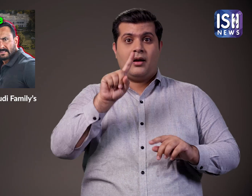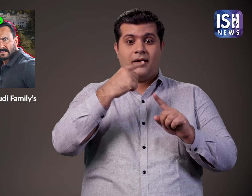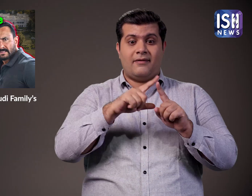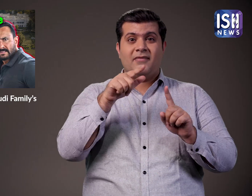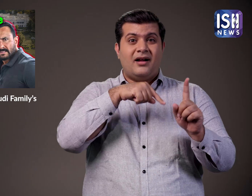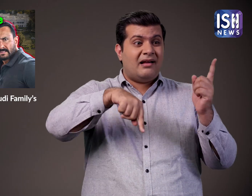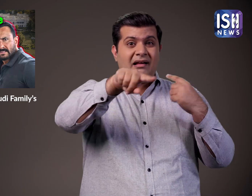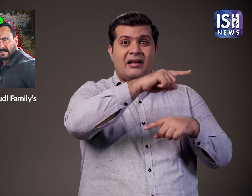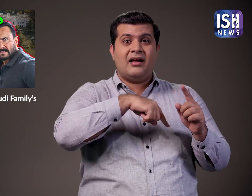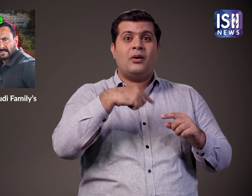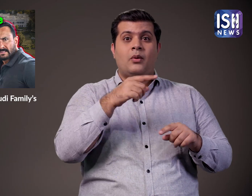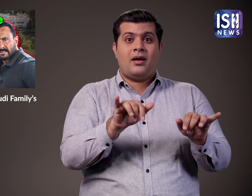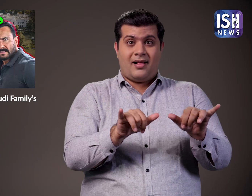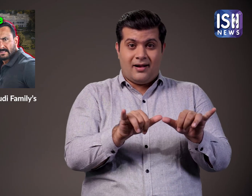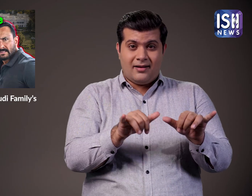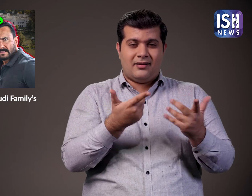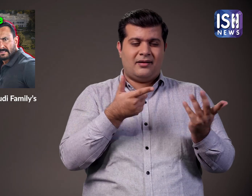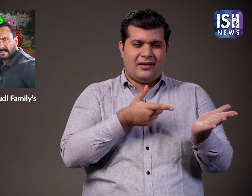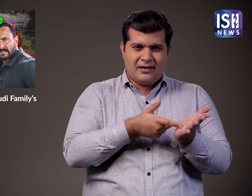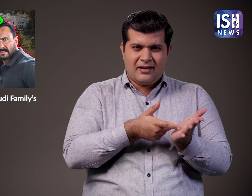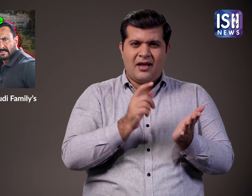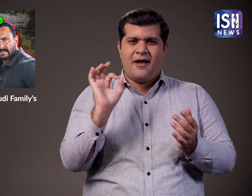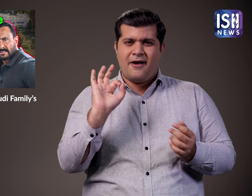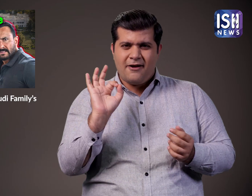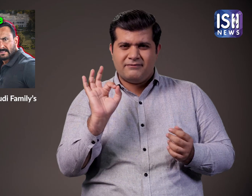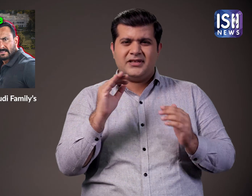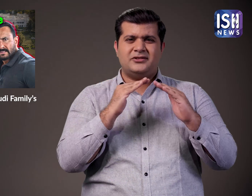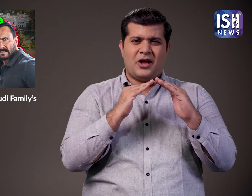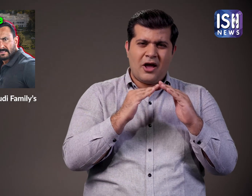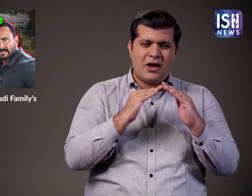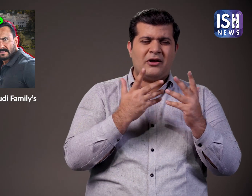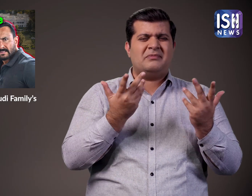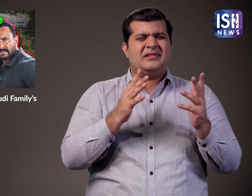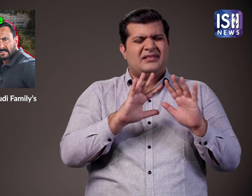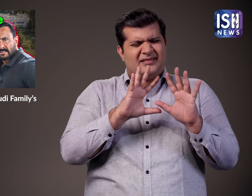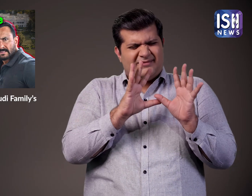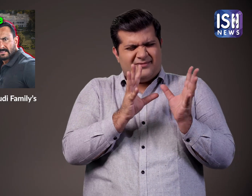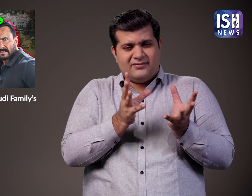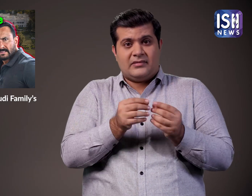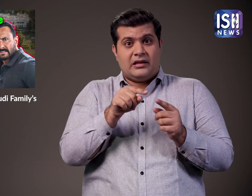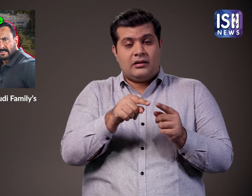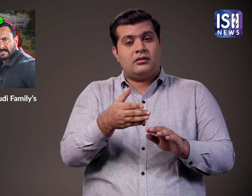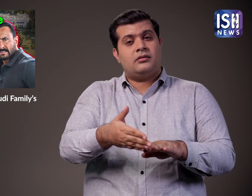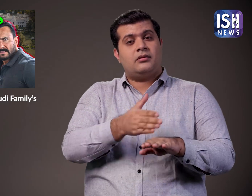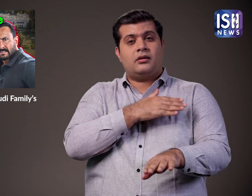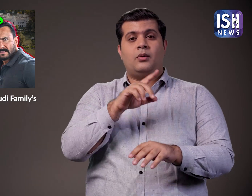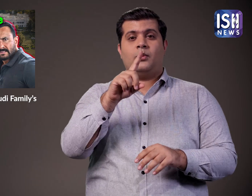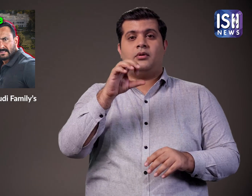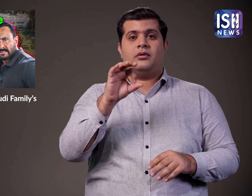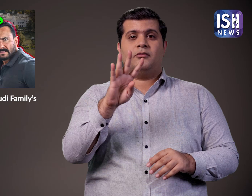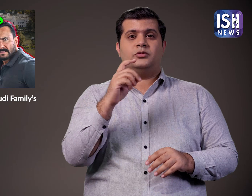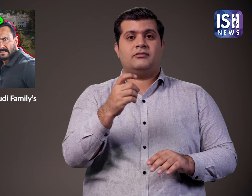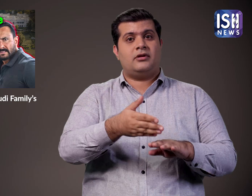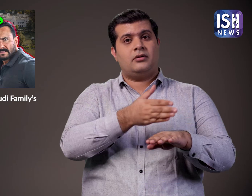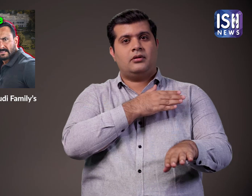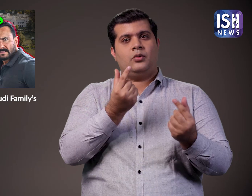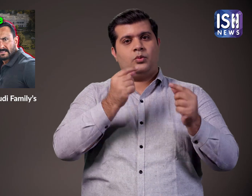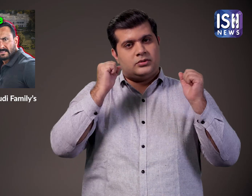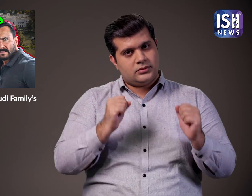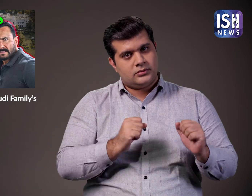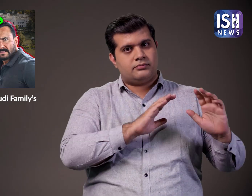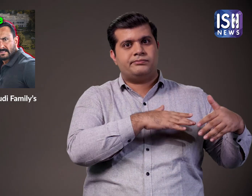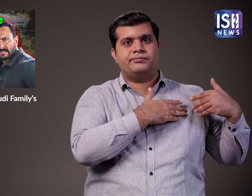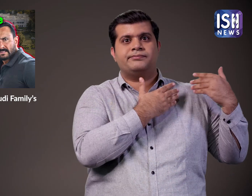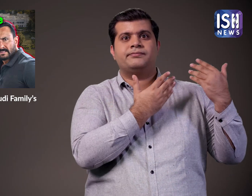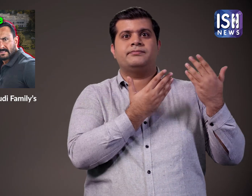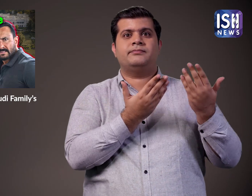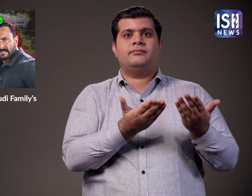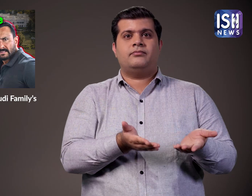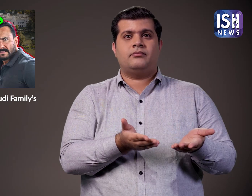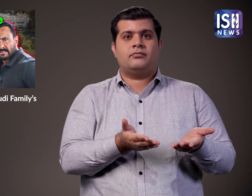The 1.5 lakh people owning land, farming, or running businesses in this area have lived there since 1947.